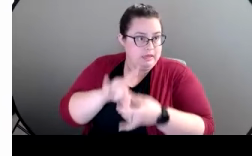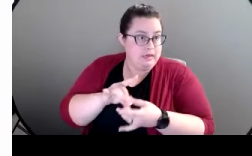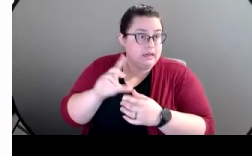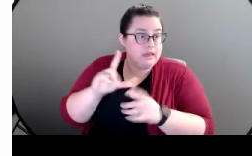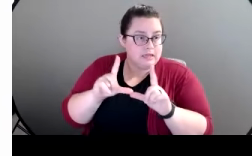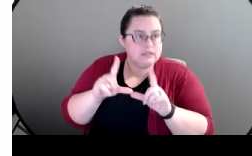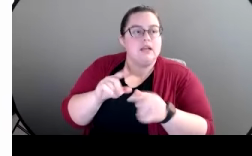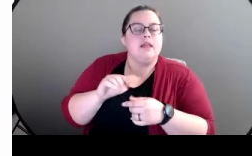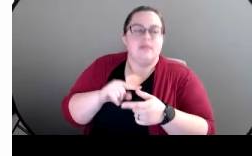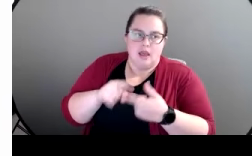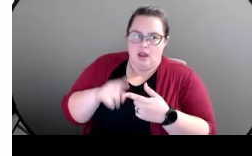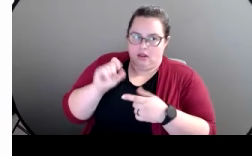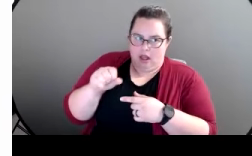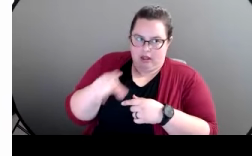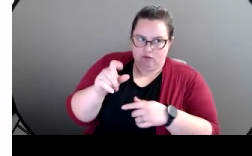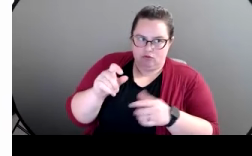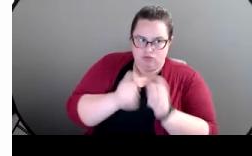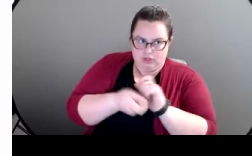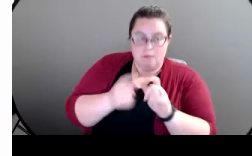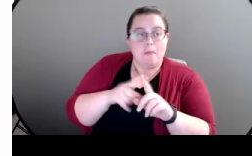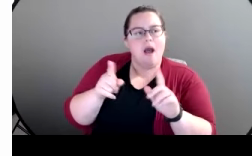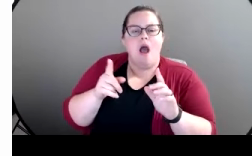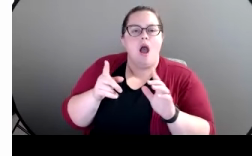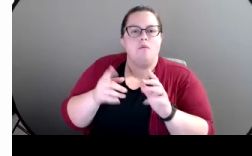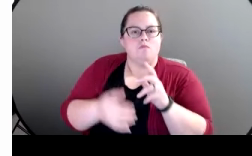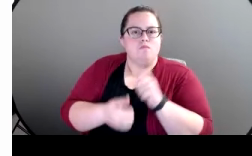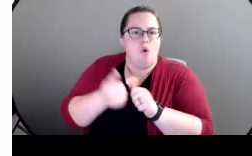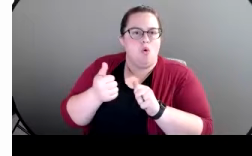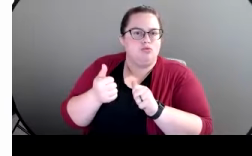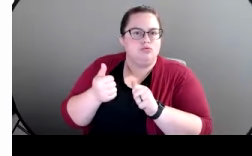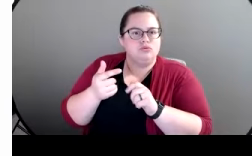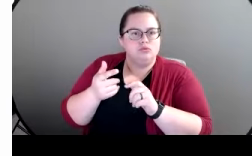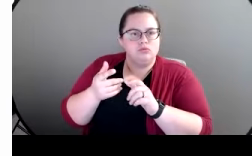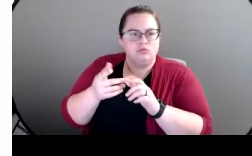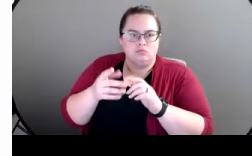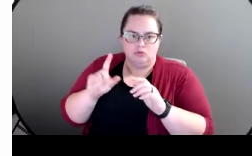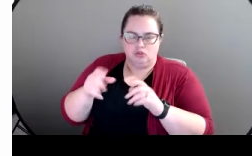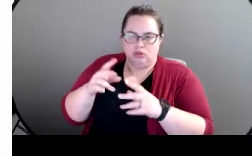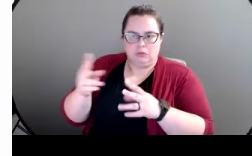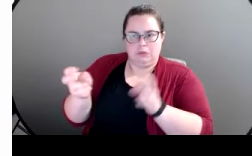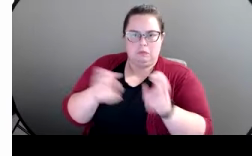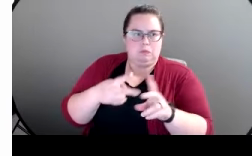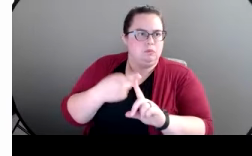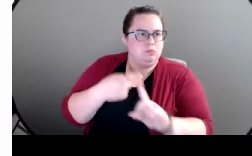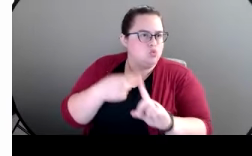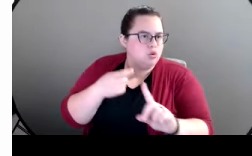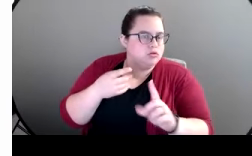Yes. So for all of the, virtual flex day, sessions,